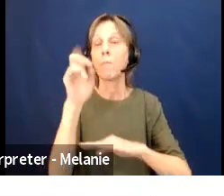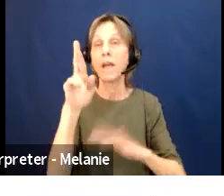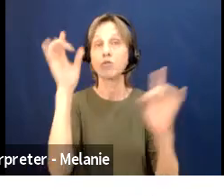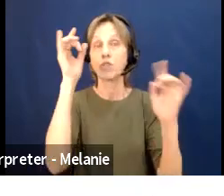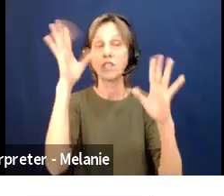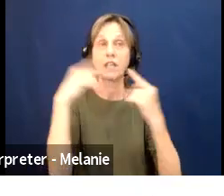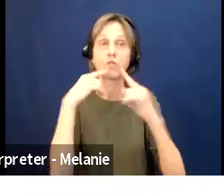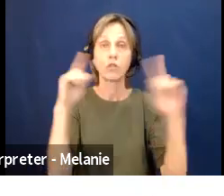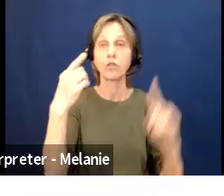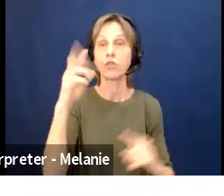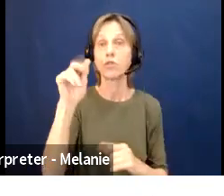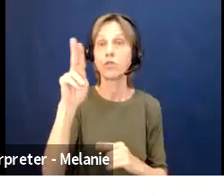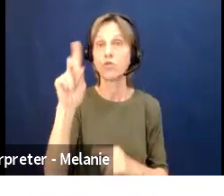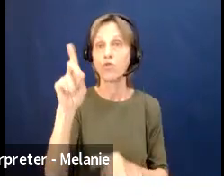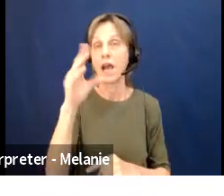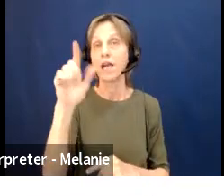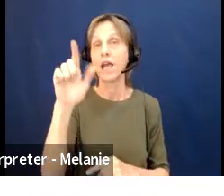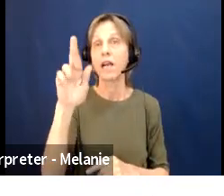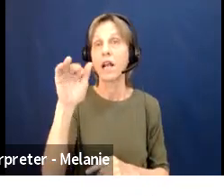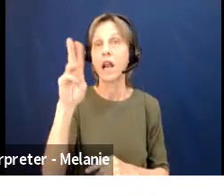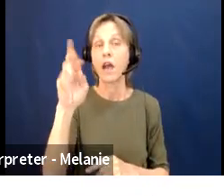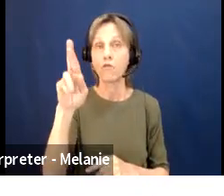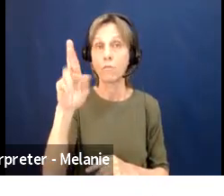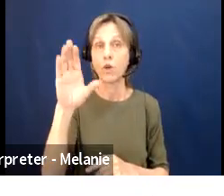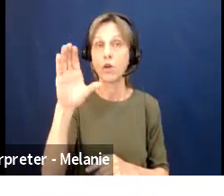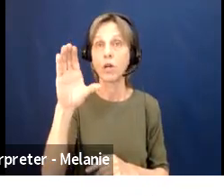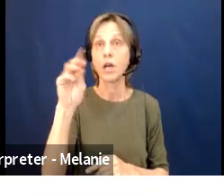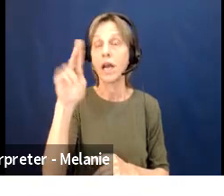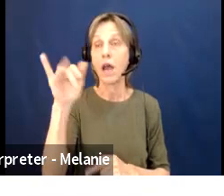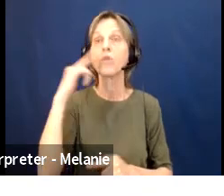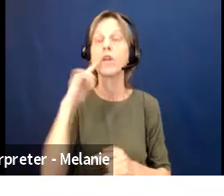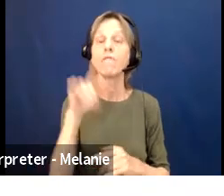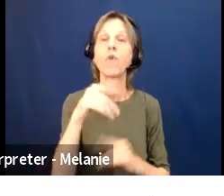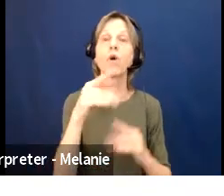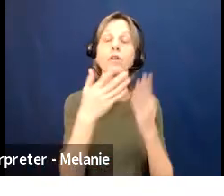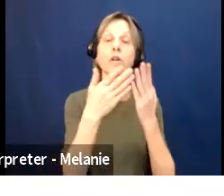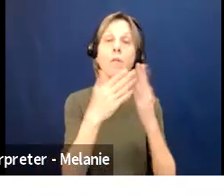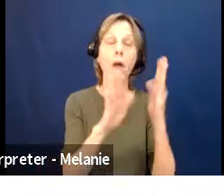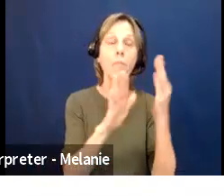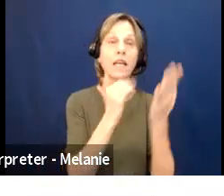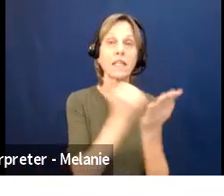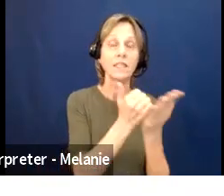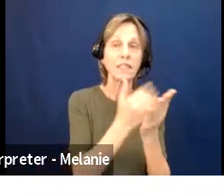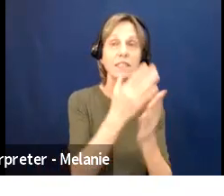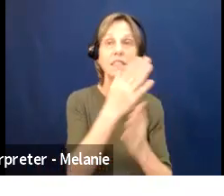and Larimer counties for public assistance and hazard mitigation because of this disaster